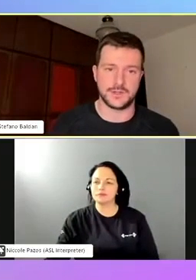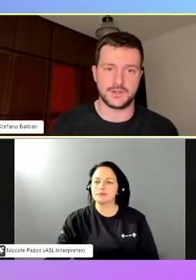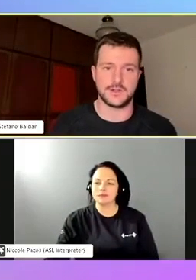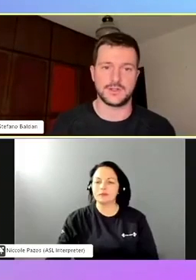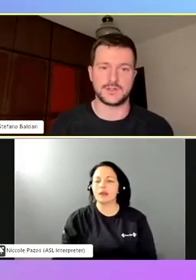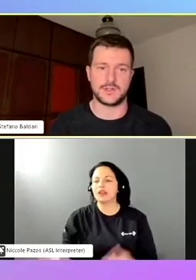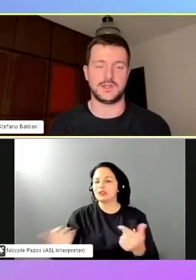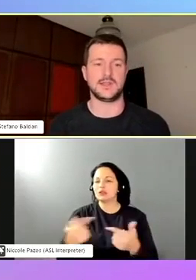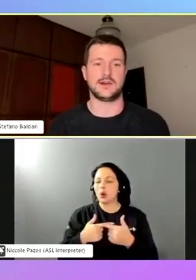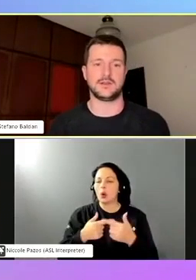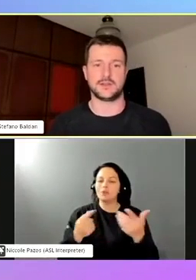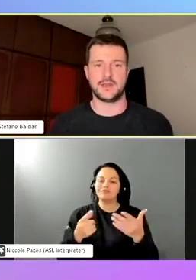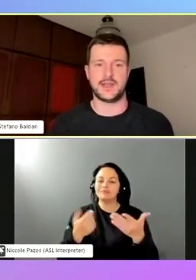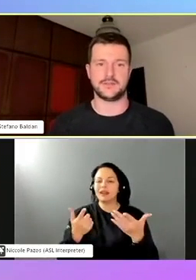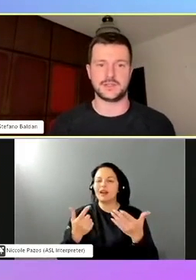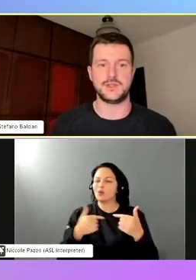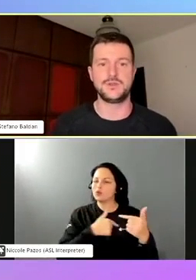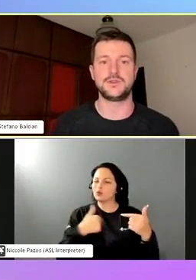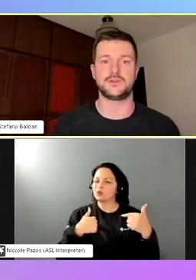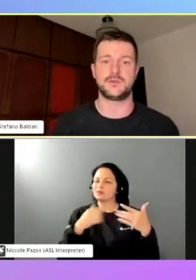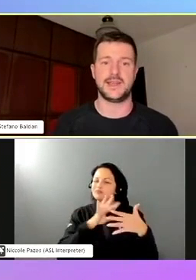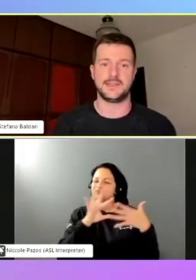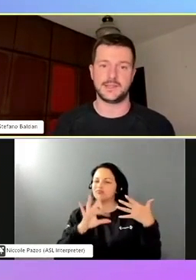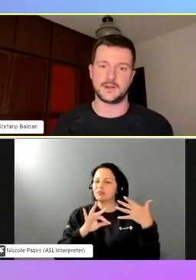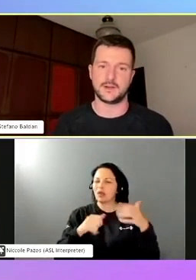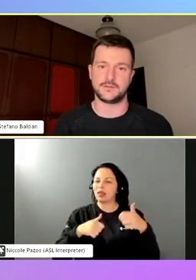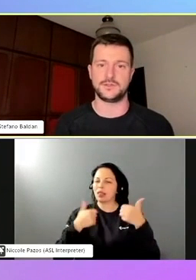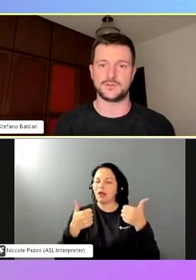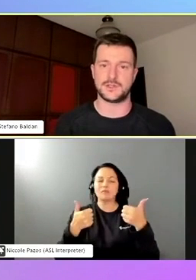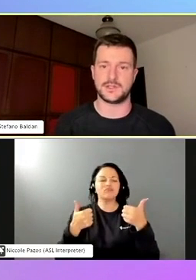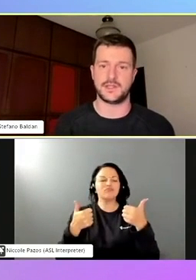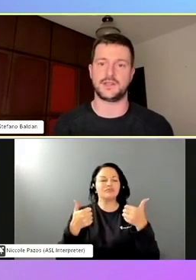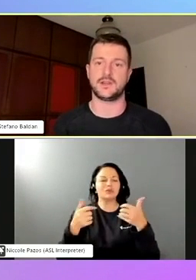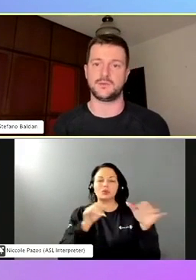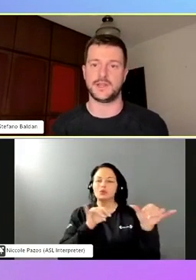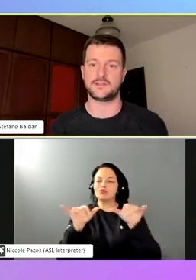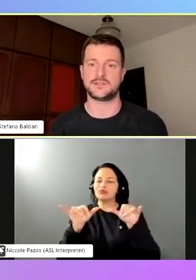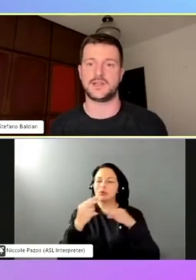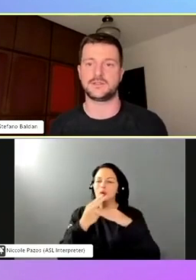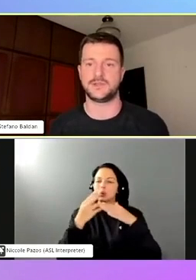When the page grows in size, then it's pretty inconvenient